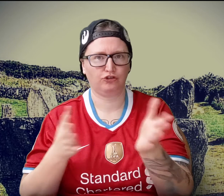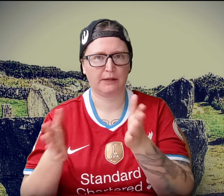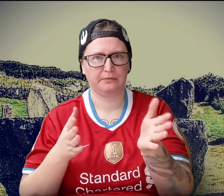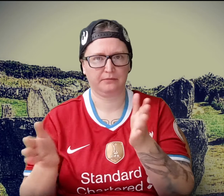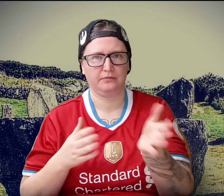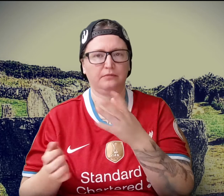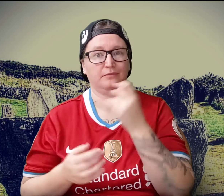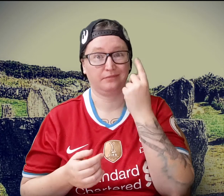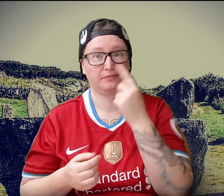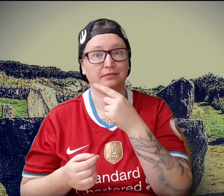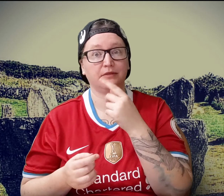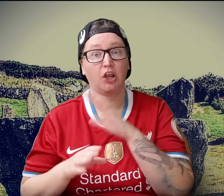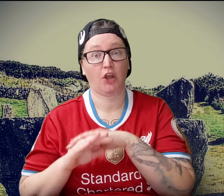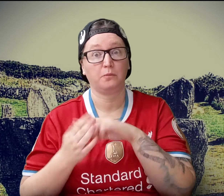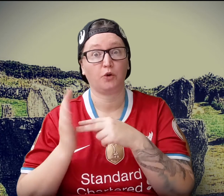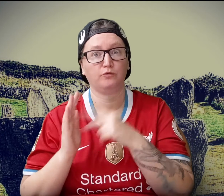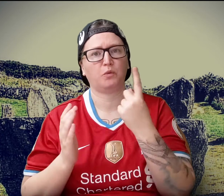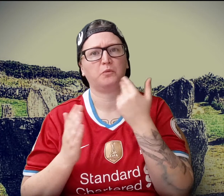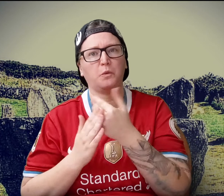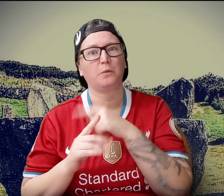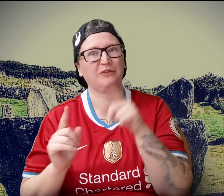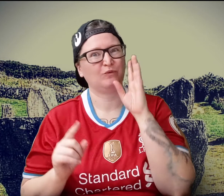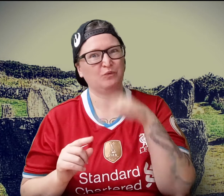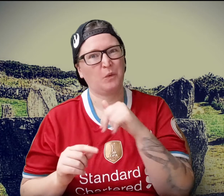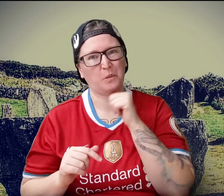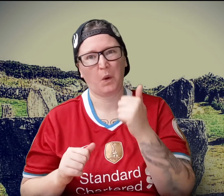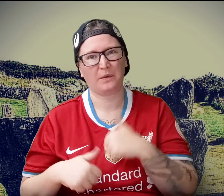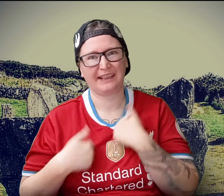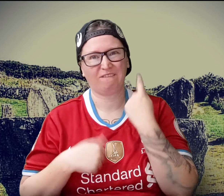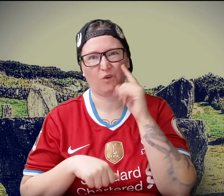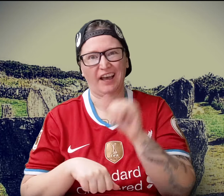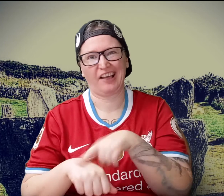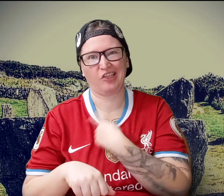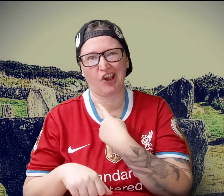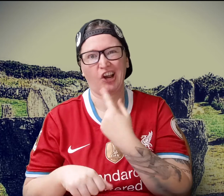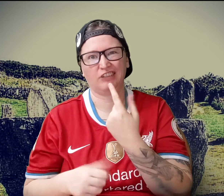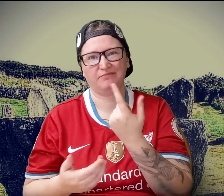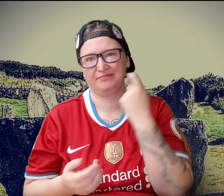they have a close relationship to and on purpose you want them to be close but understand they're